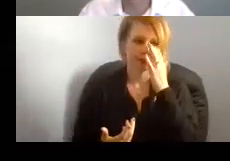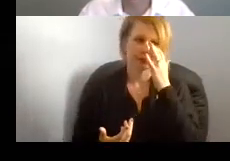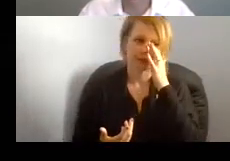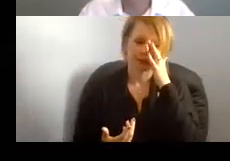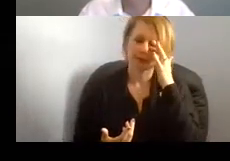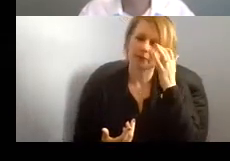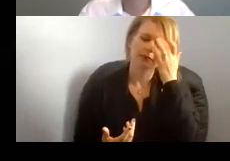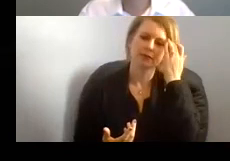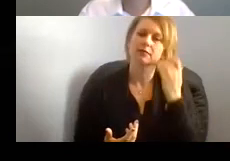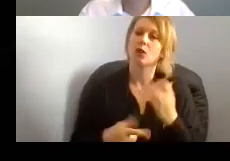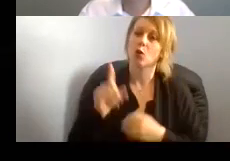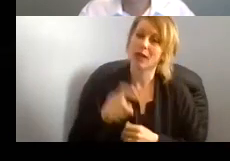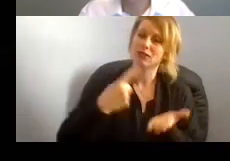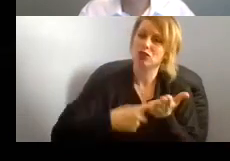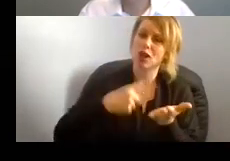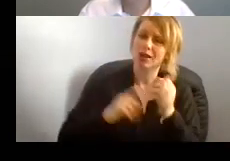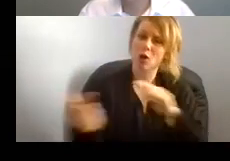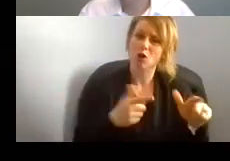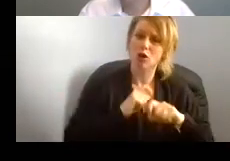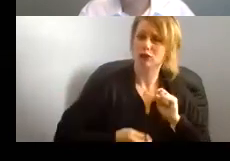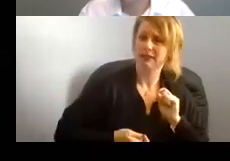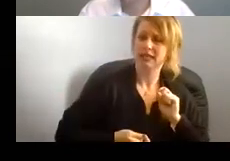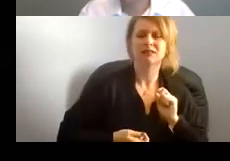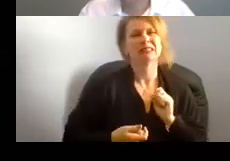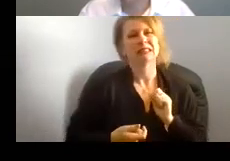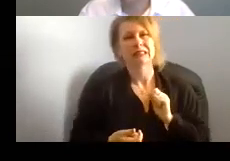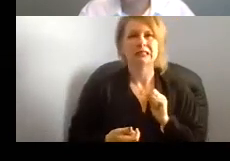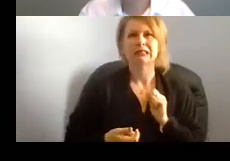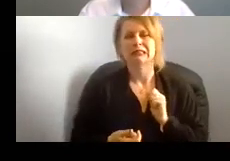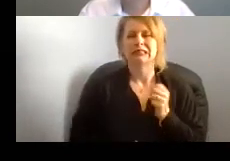all grieving, that may not be what people want at this point.